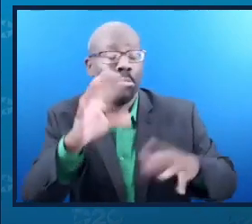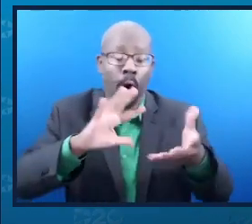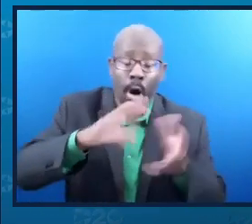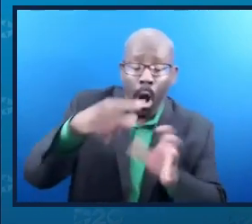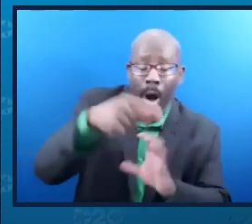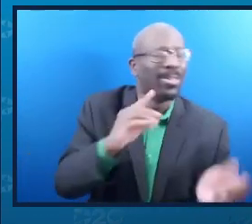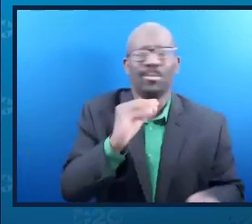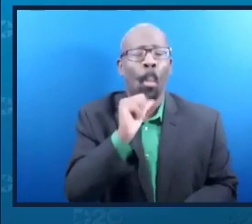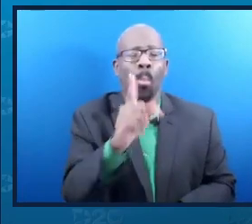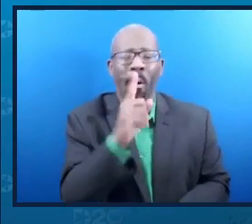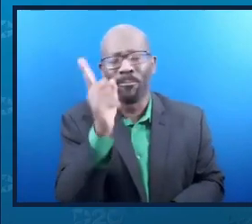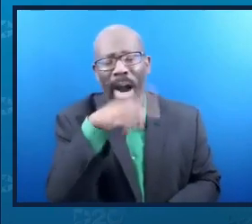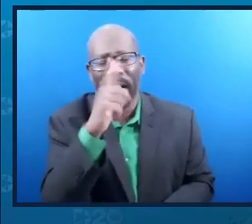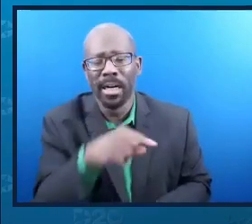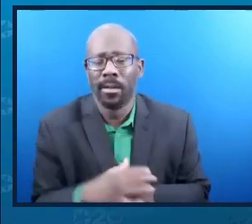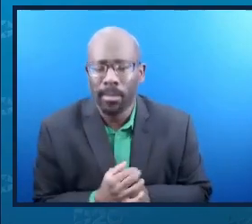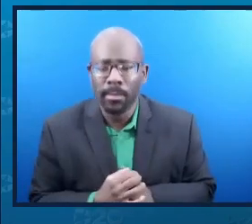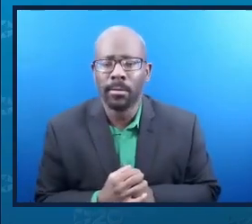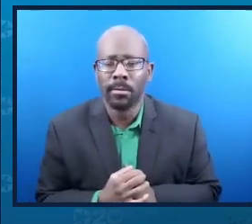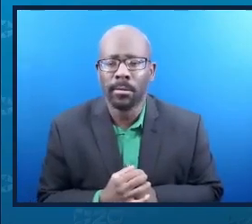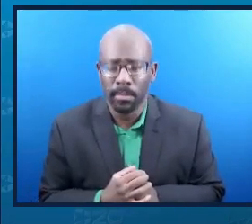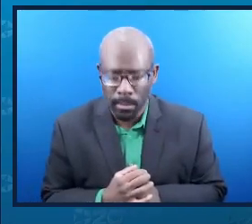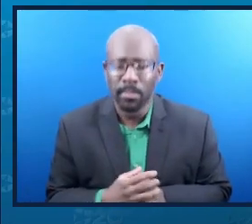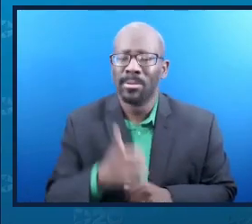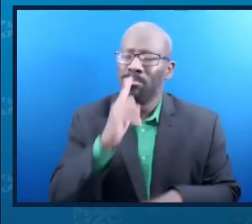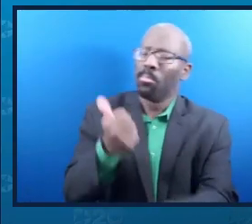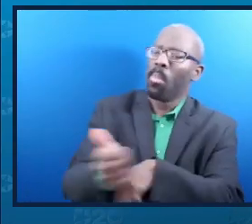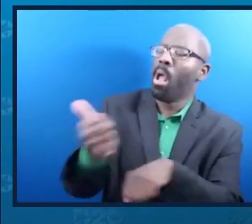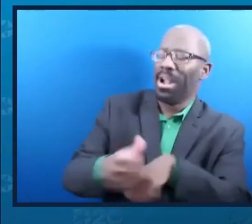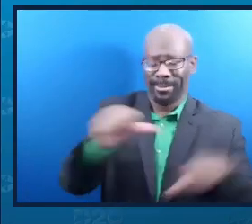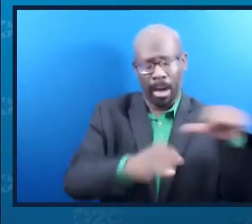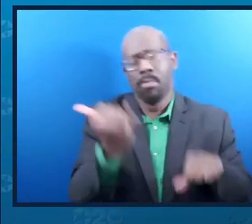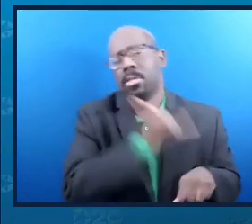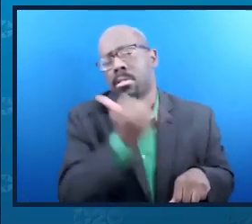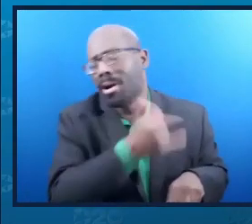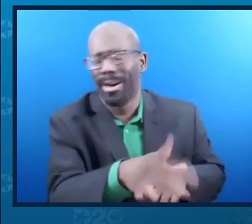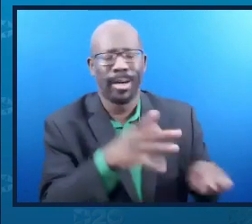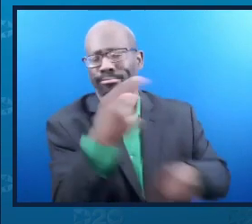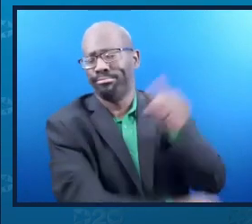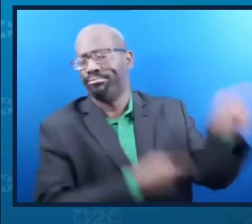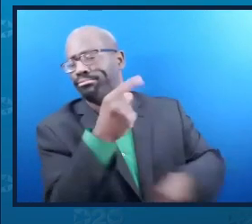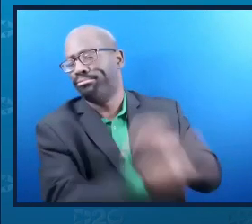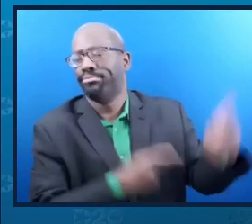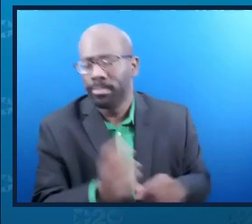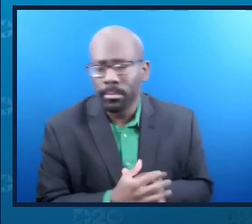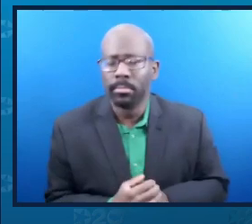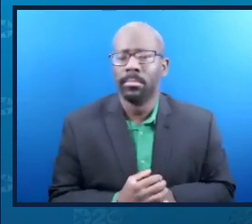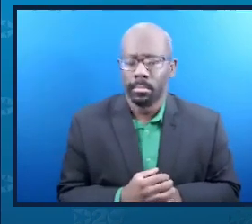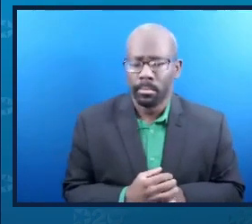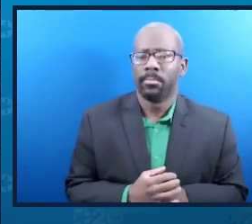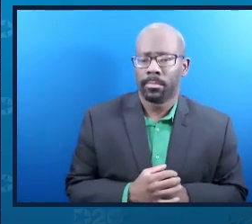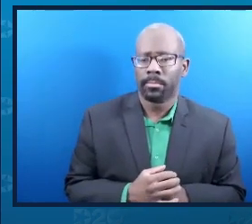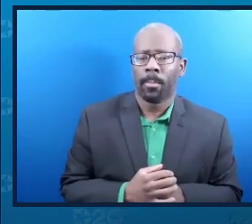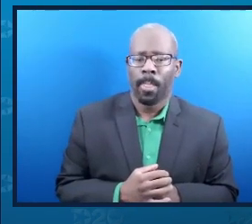JUST SIX MONTHS INTO THE ADMINISTRATION. THEY WERE HANDING THE KEYS OF PUBLIC LANDS OVER TO PRIVATE INTEREST.